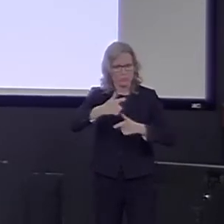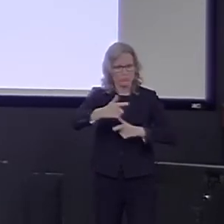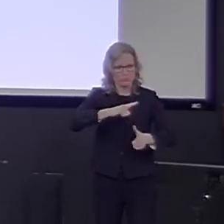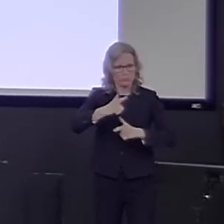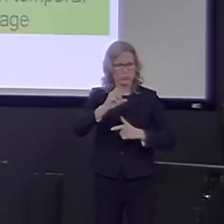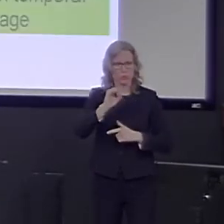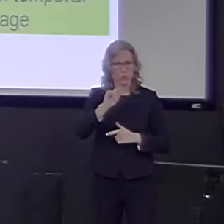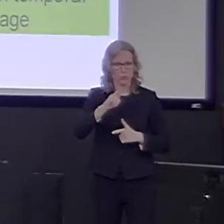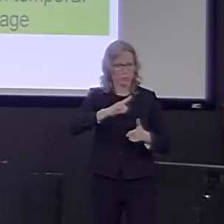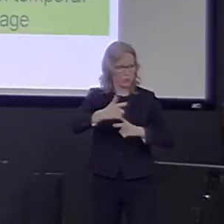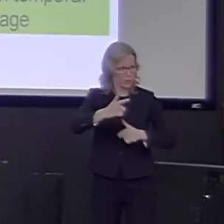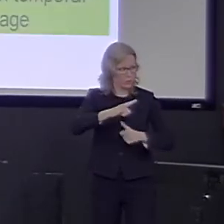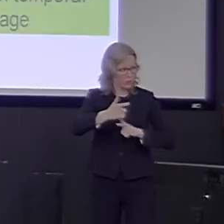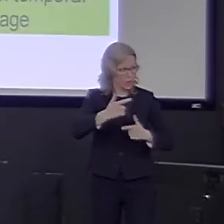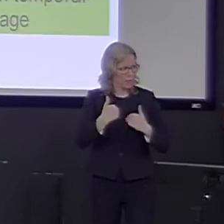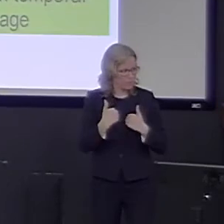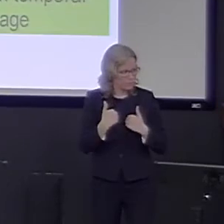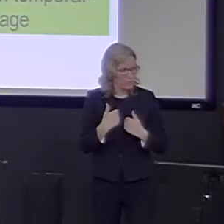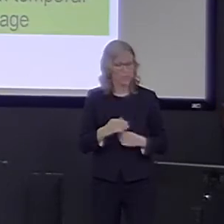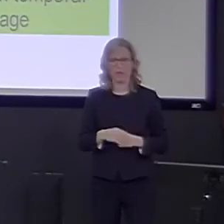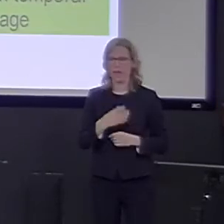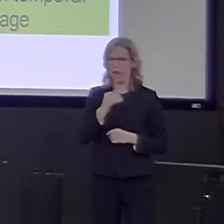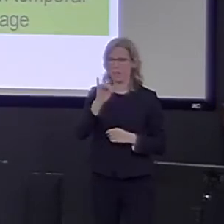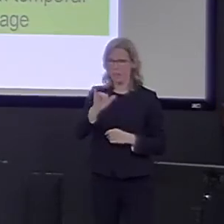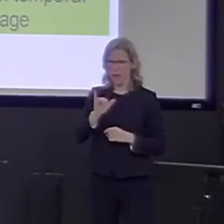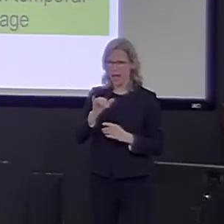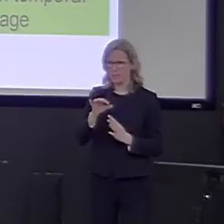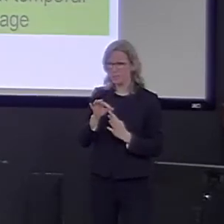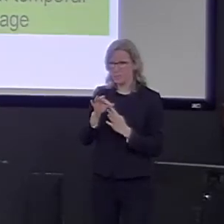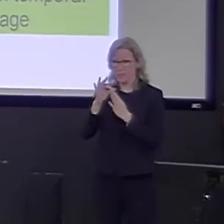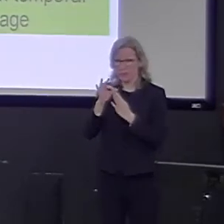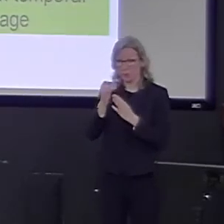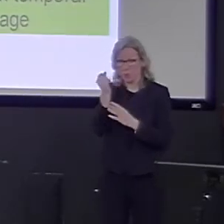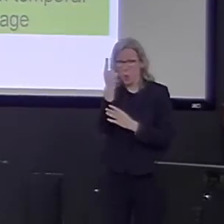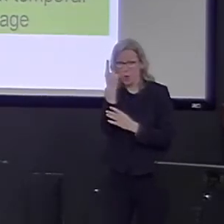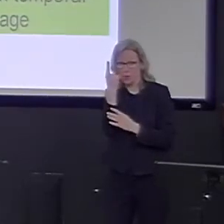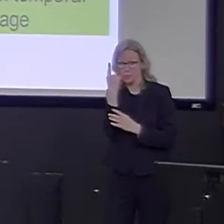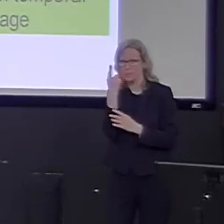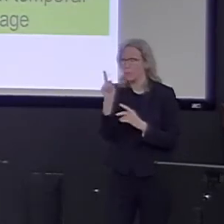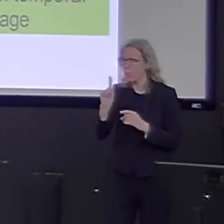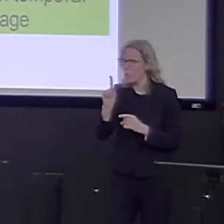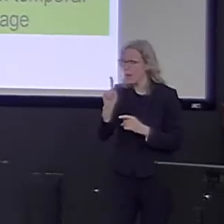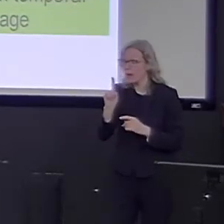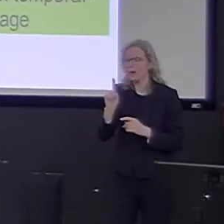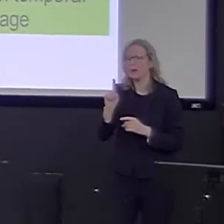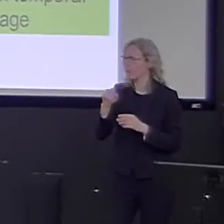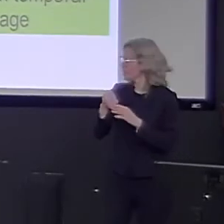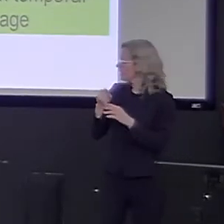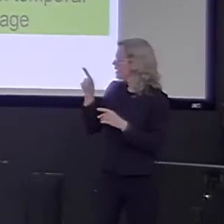And furthermore that that special coherence exists down here in the temporal parietal signs